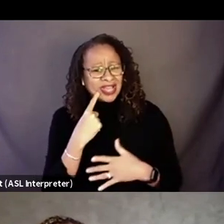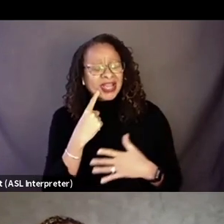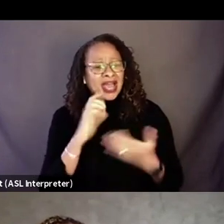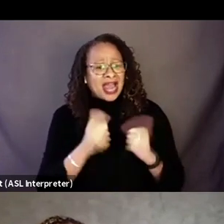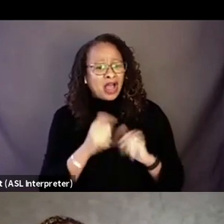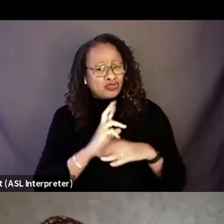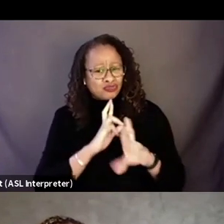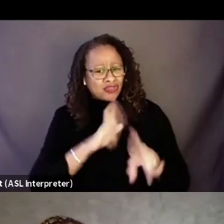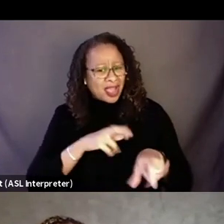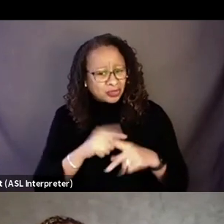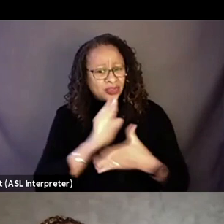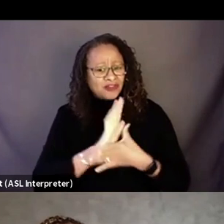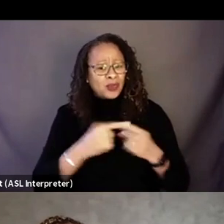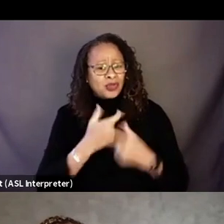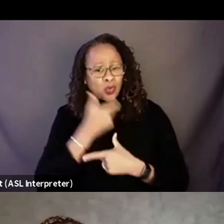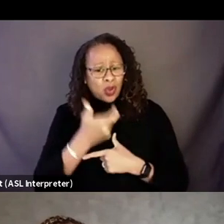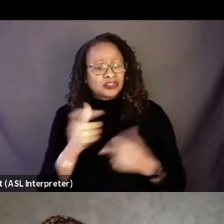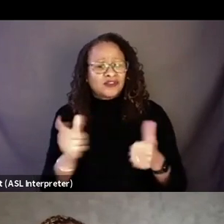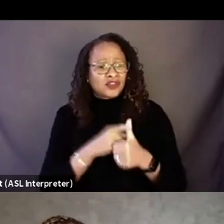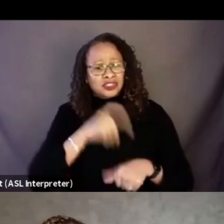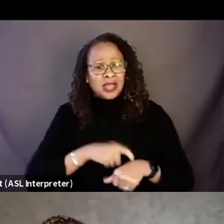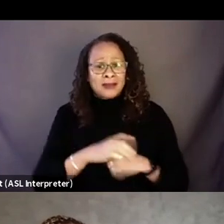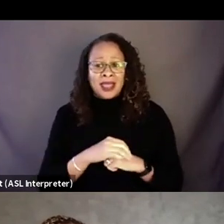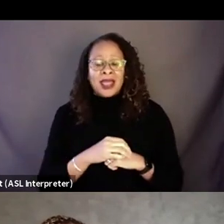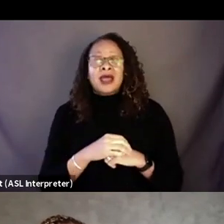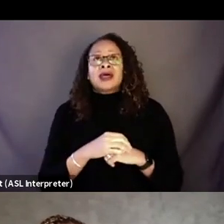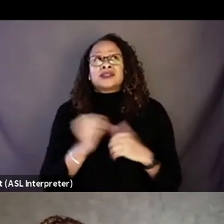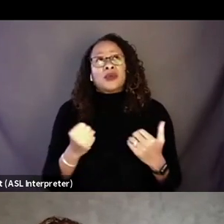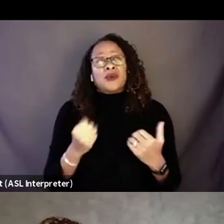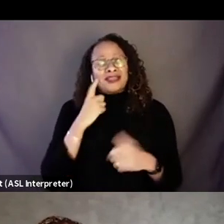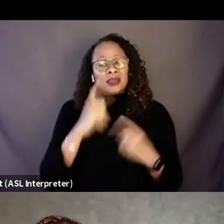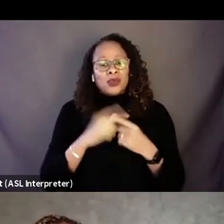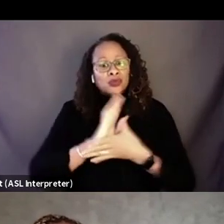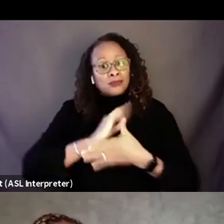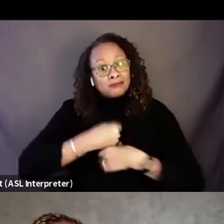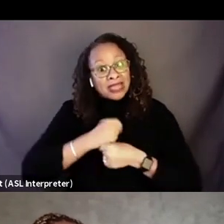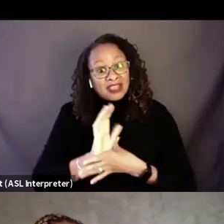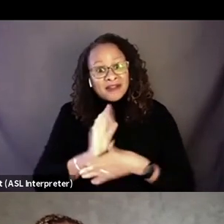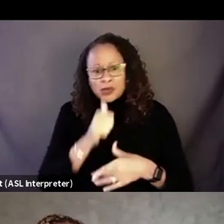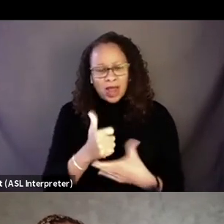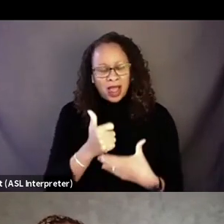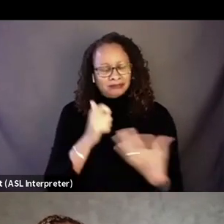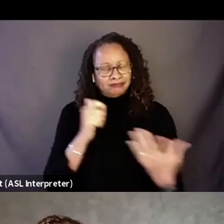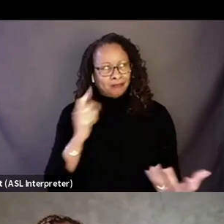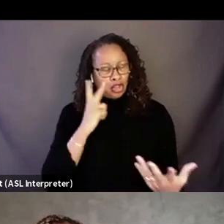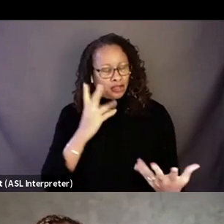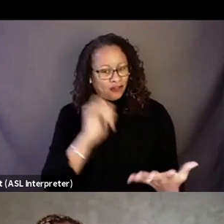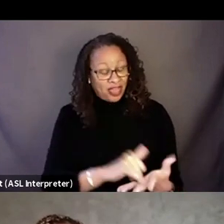because I think when you're making the film that's not something you're looking out for. And at the beginning,